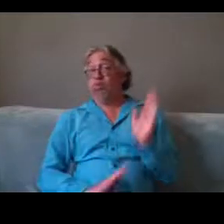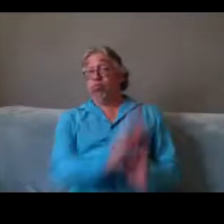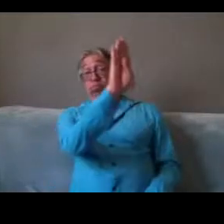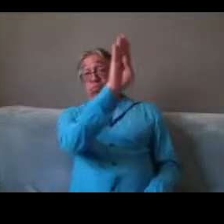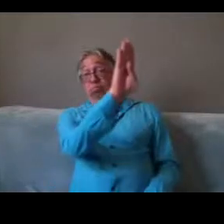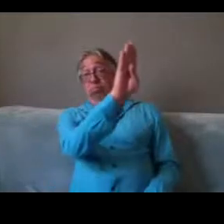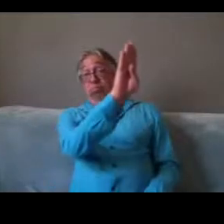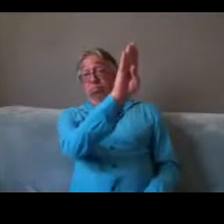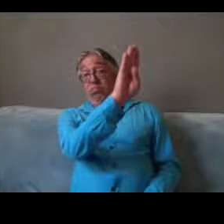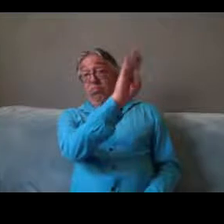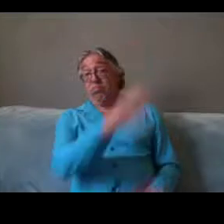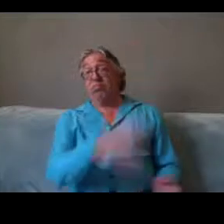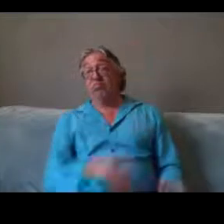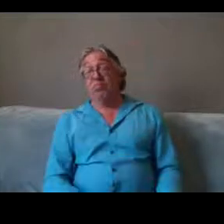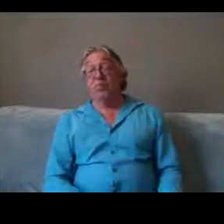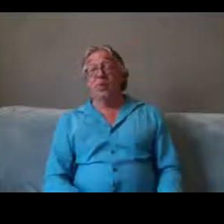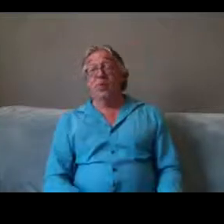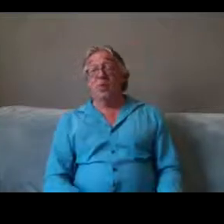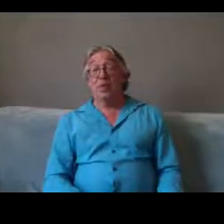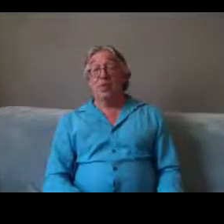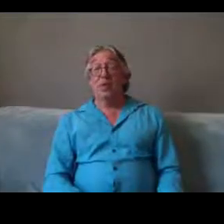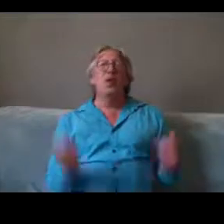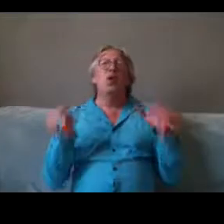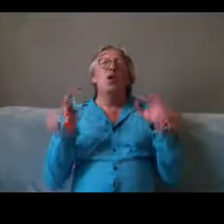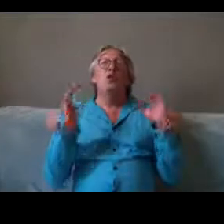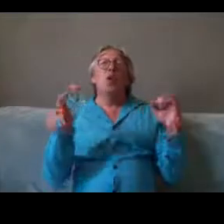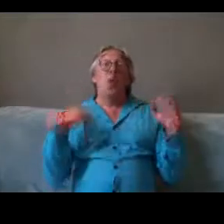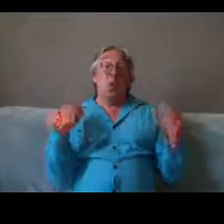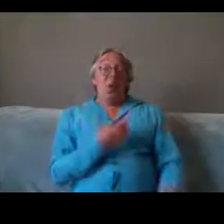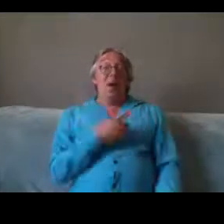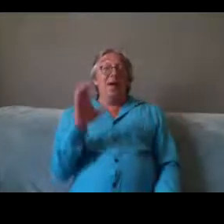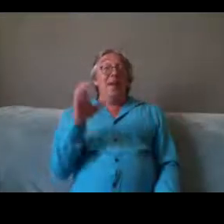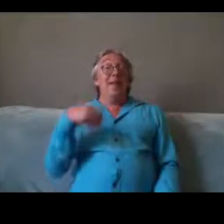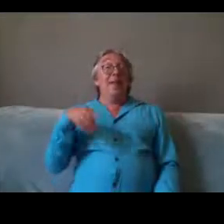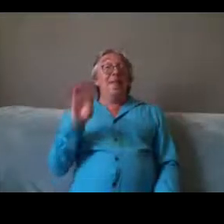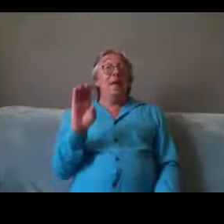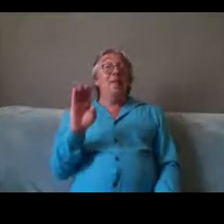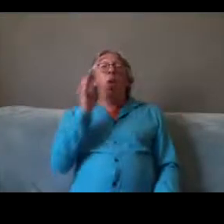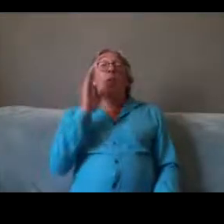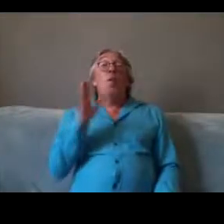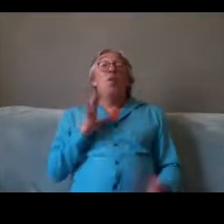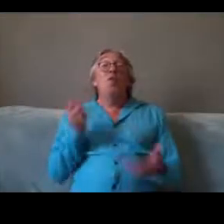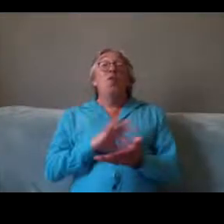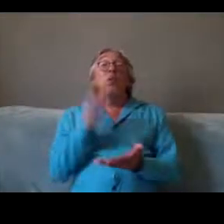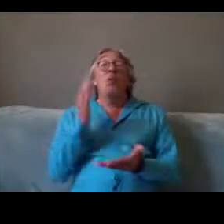to find more information about the programme, the national agencies, etc. but this is more for you